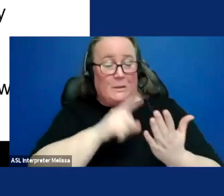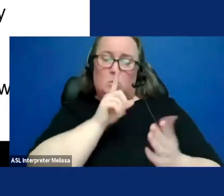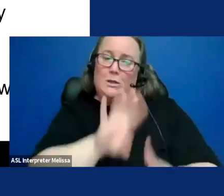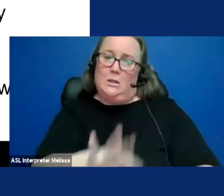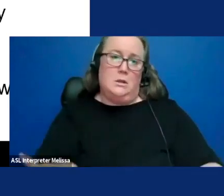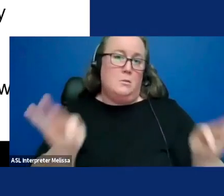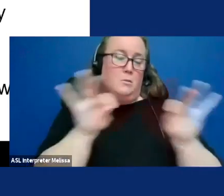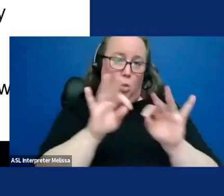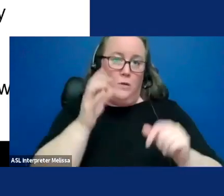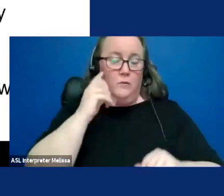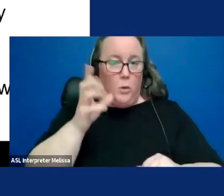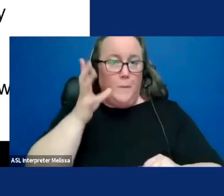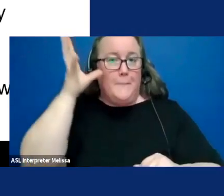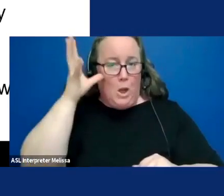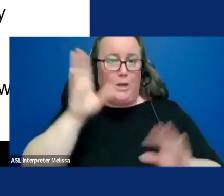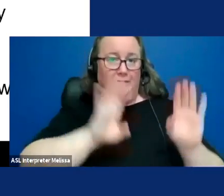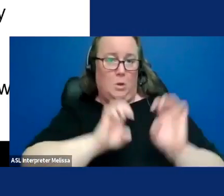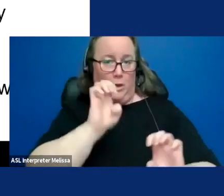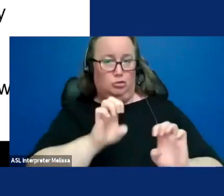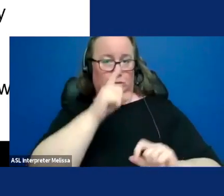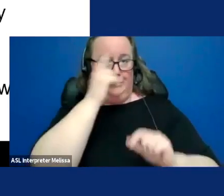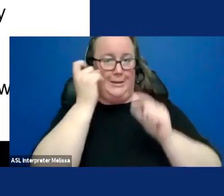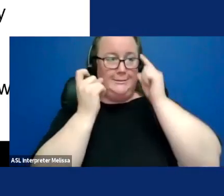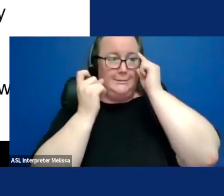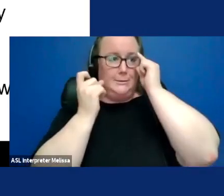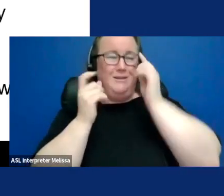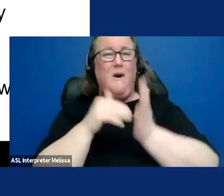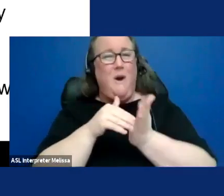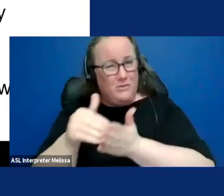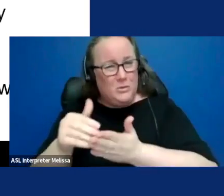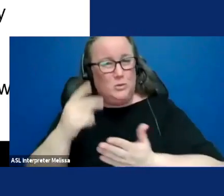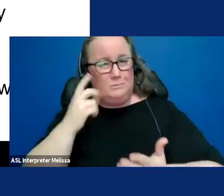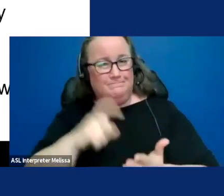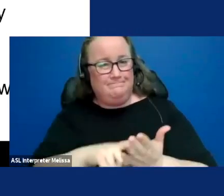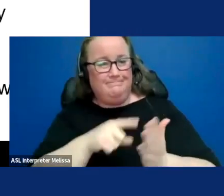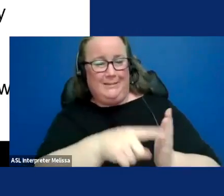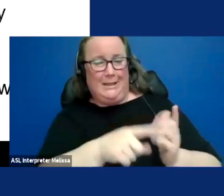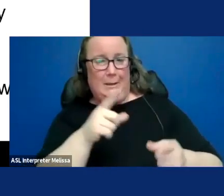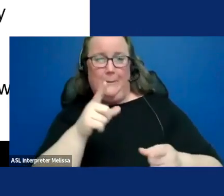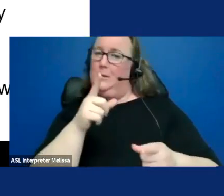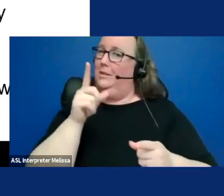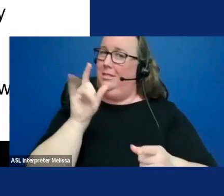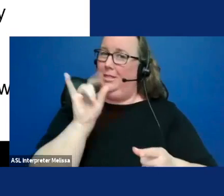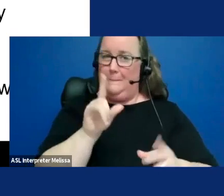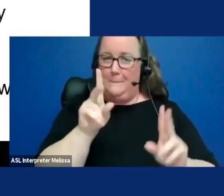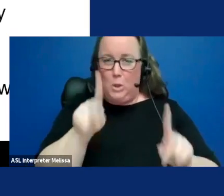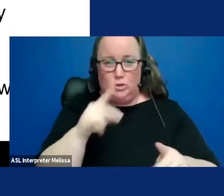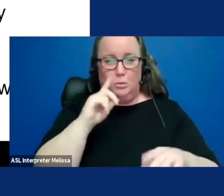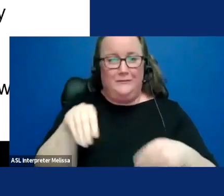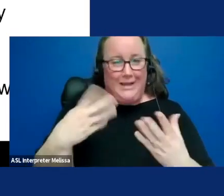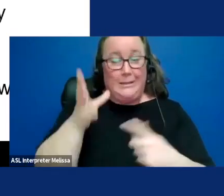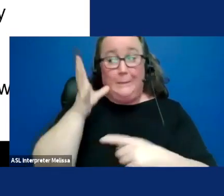oftentimes we see the person who's doing the parent and child assessment only viewing a parent's visitation